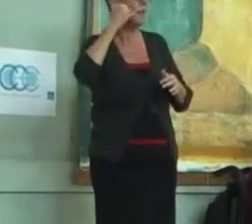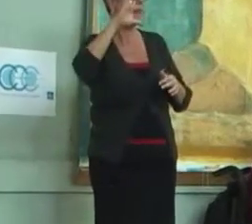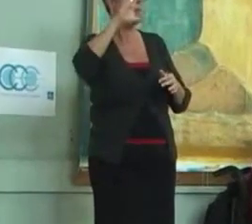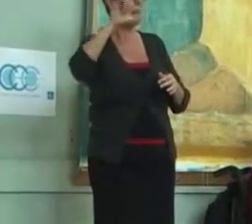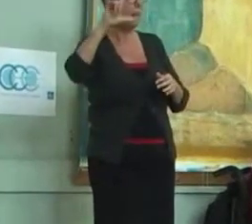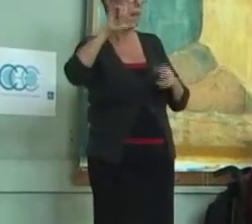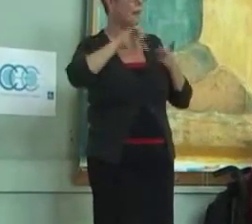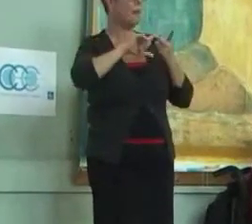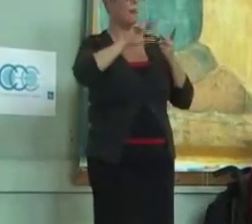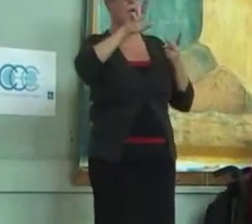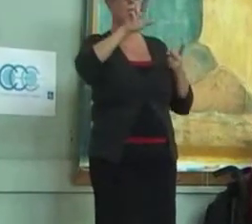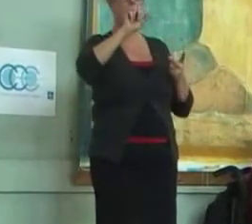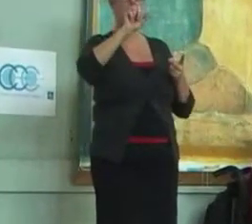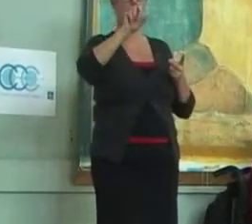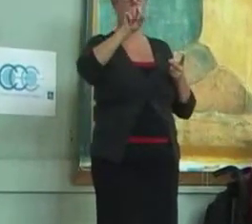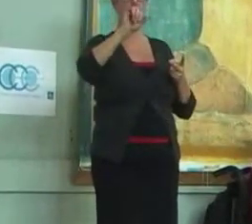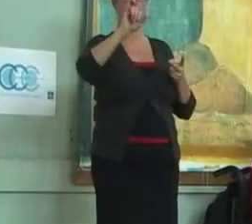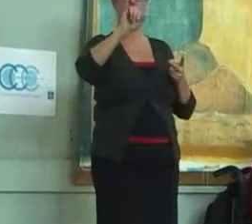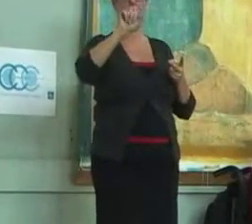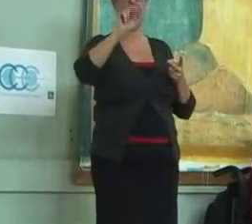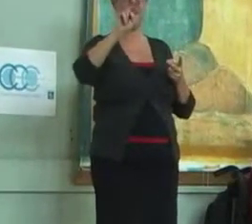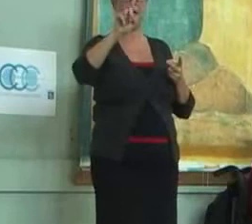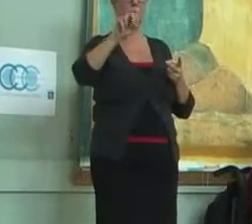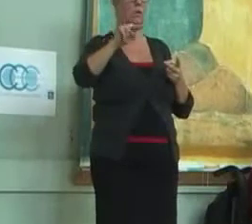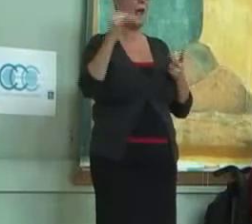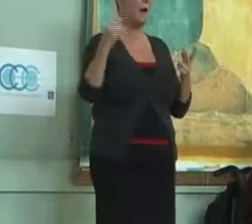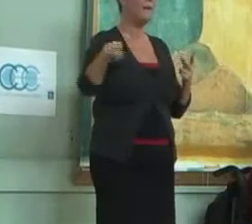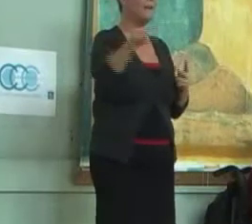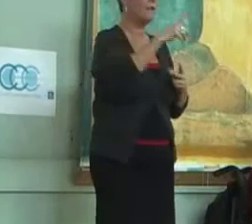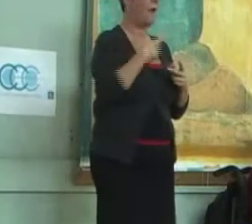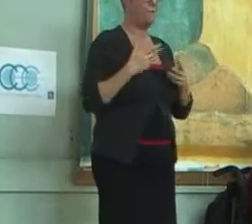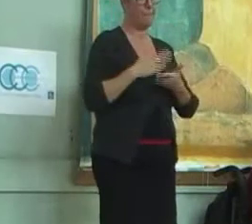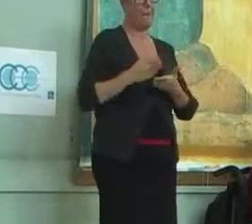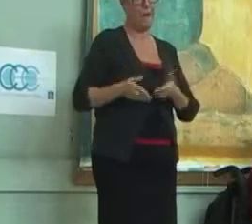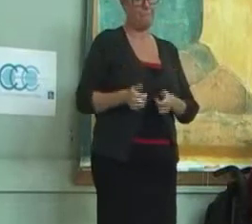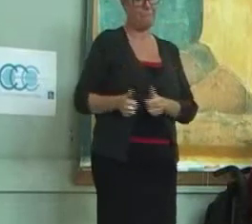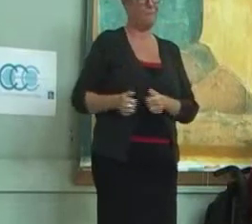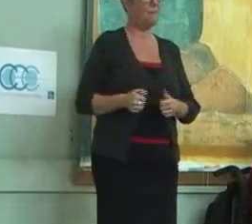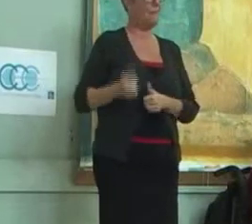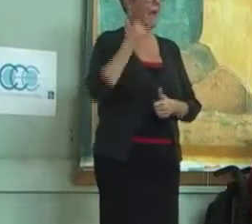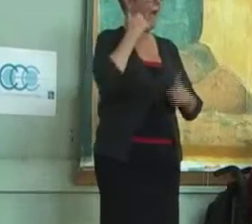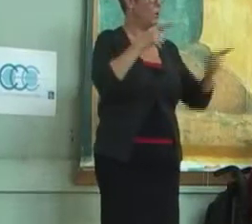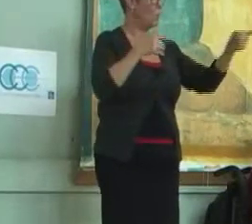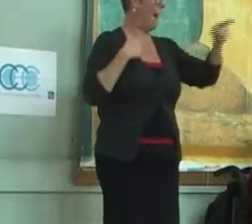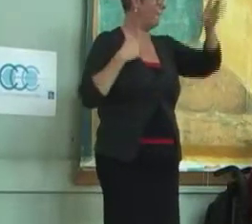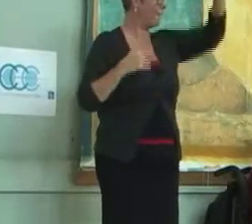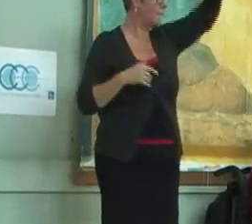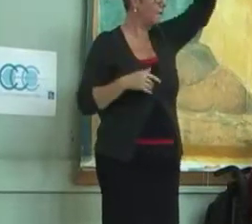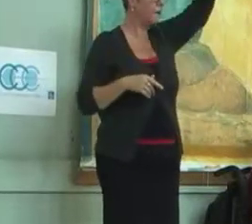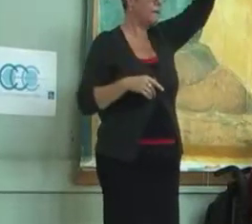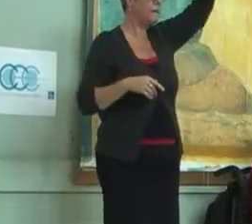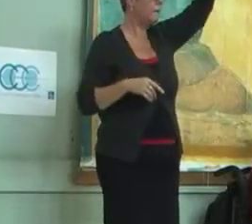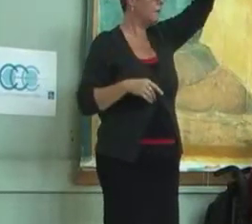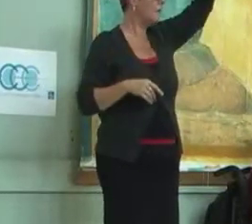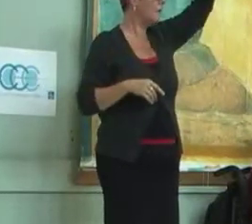How many people have here BlackBerries or portable phones? Put you hand up if you have, ah, some of these. [Audience member] You keep it in your pocket!